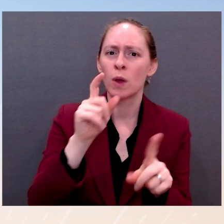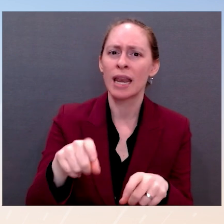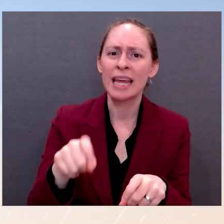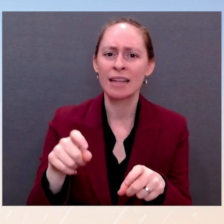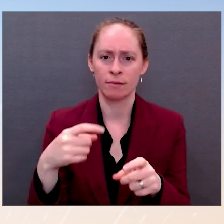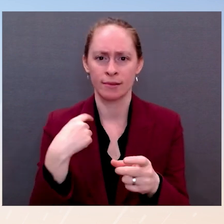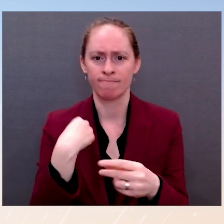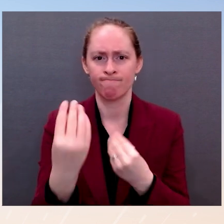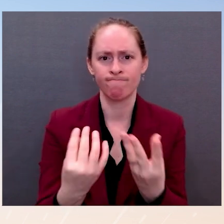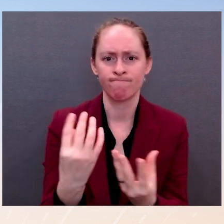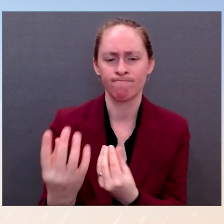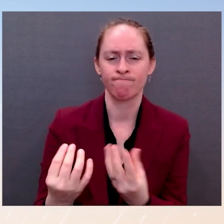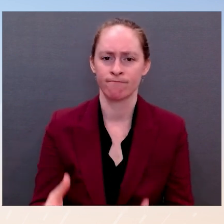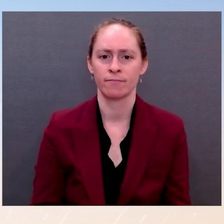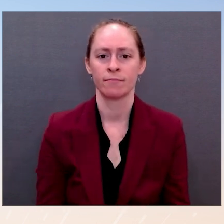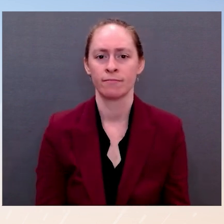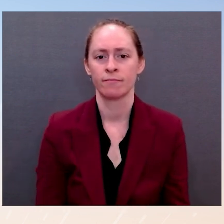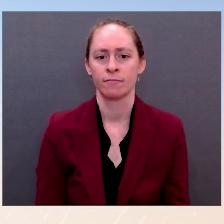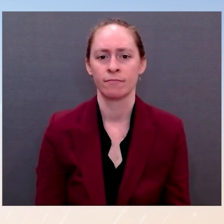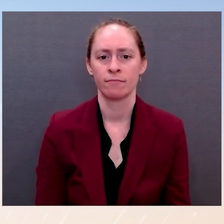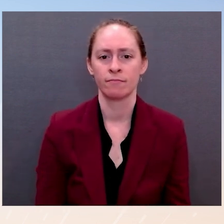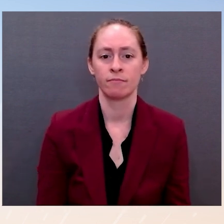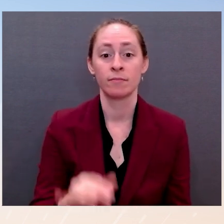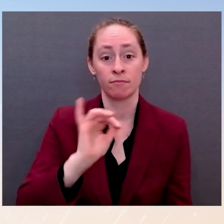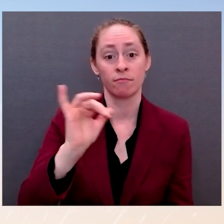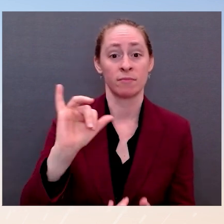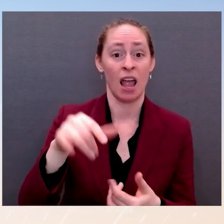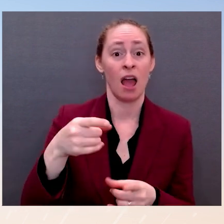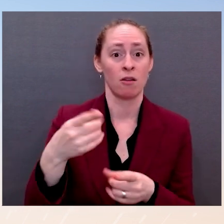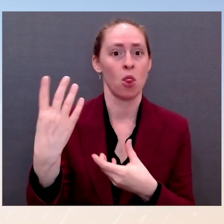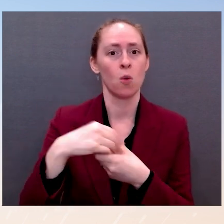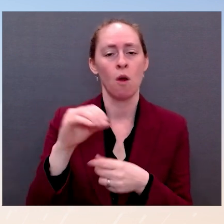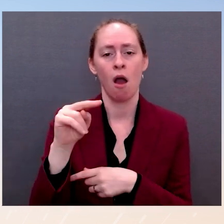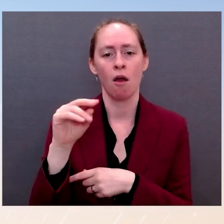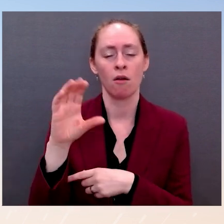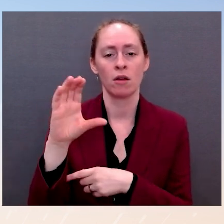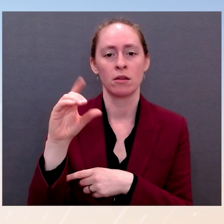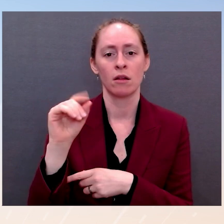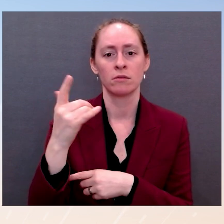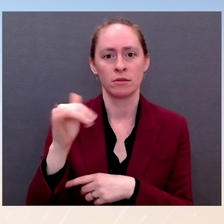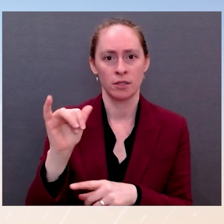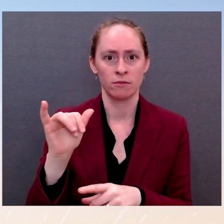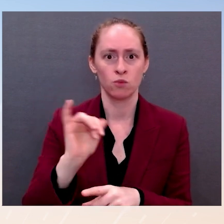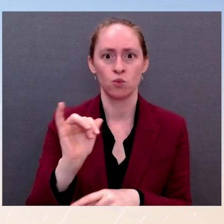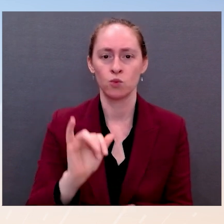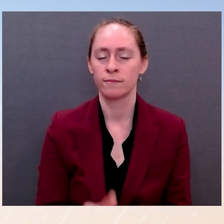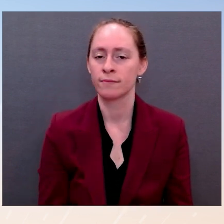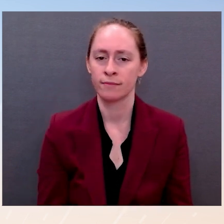And oncology is one area of real focus of making sure that we ensure